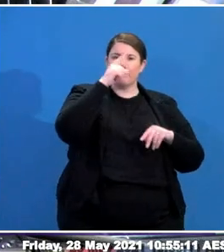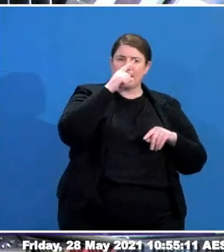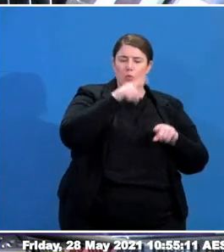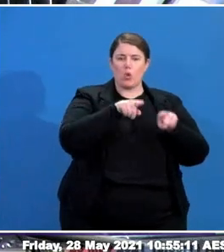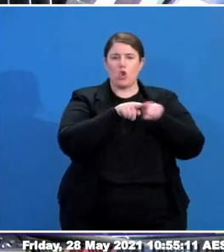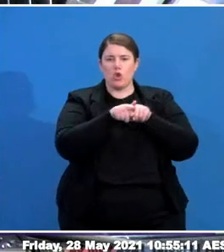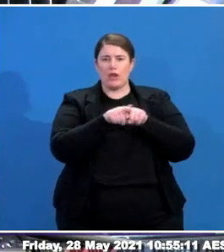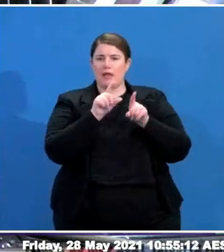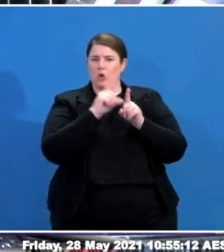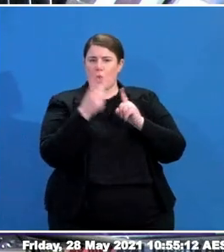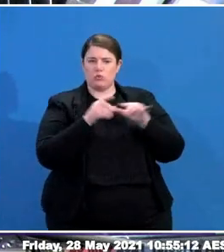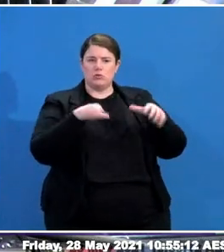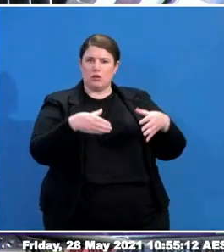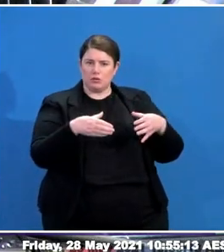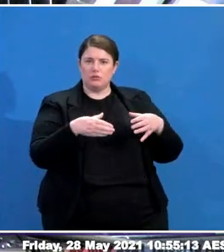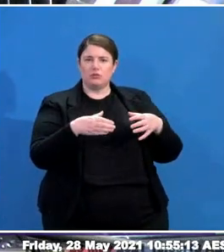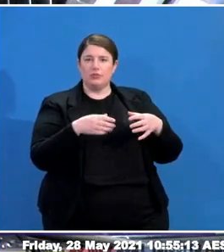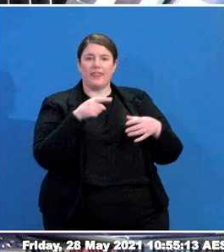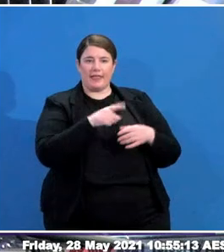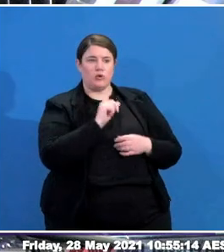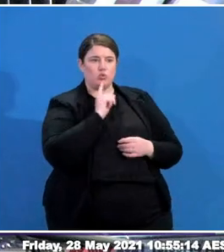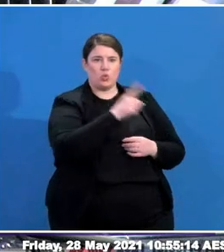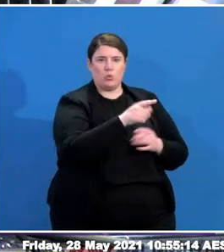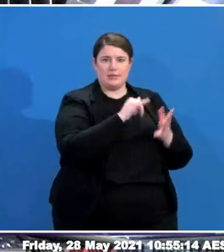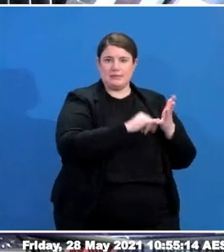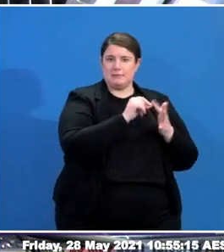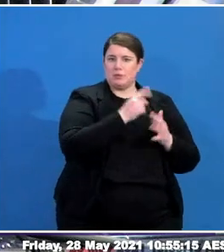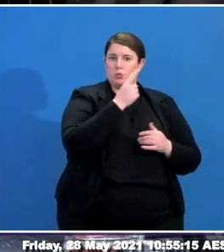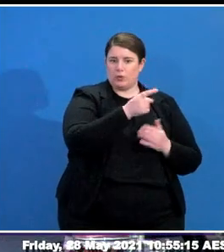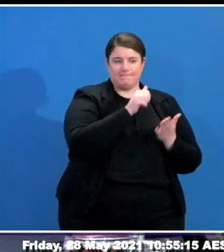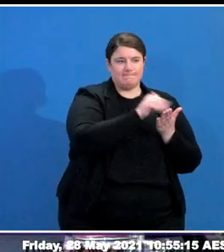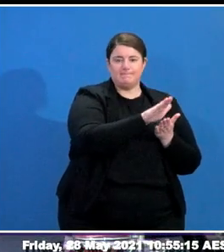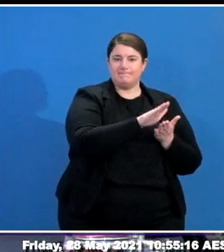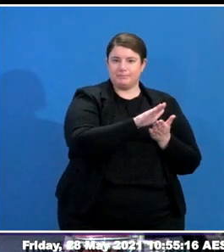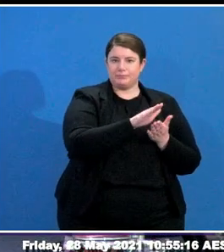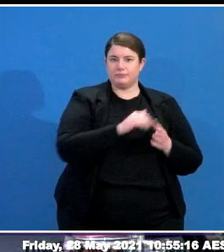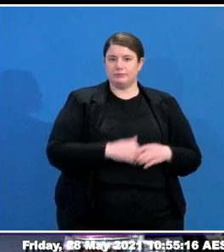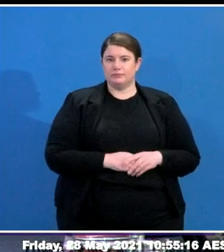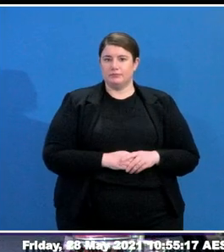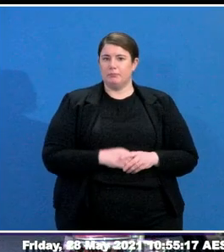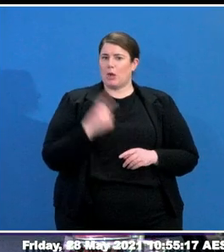That is the person who notified SP1 of the termination; is that right? MS CUDDIHY: Yes. But you made the decision?